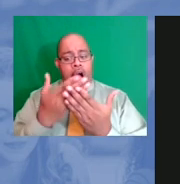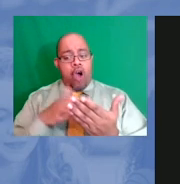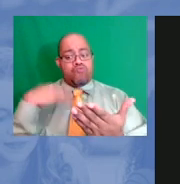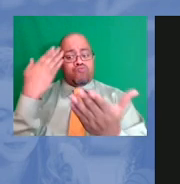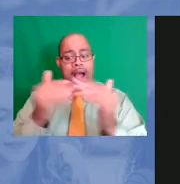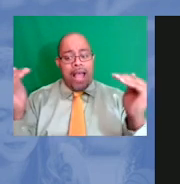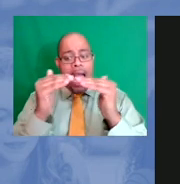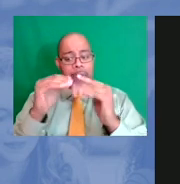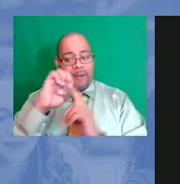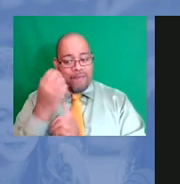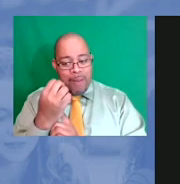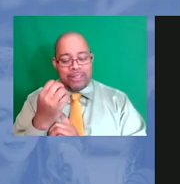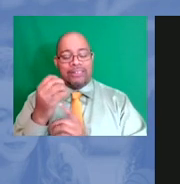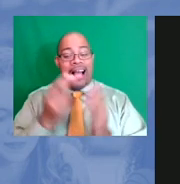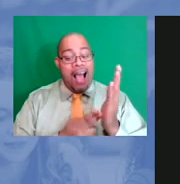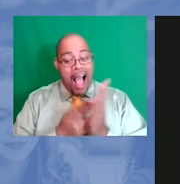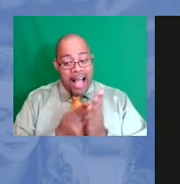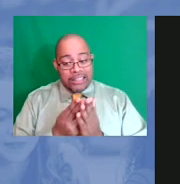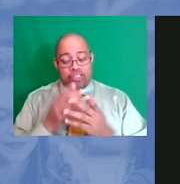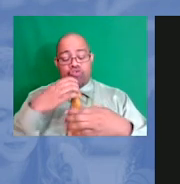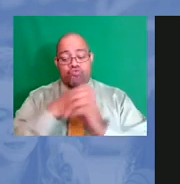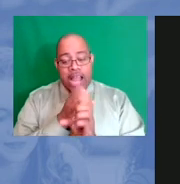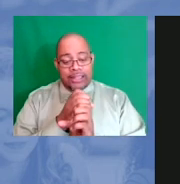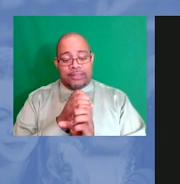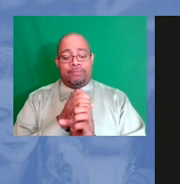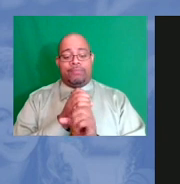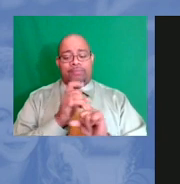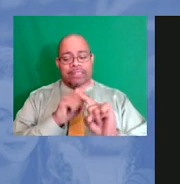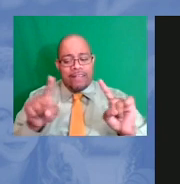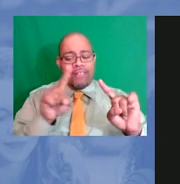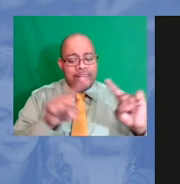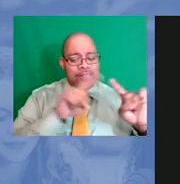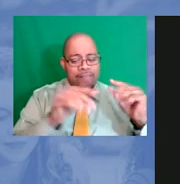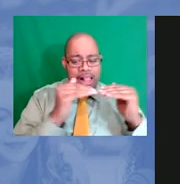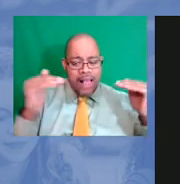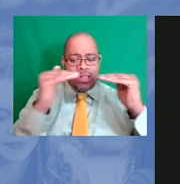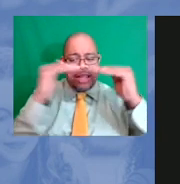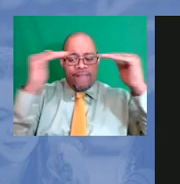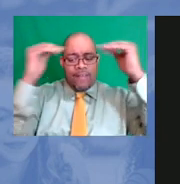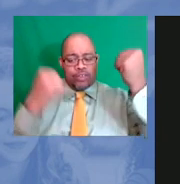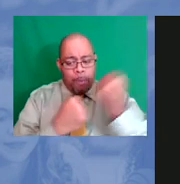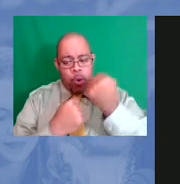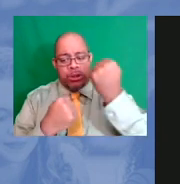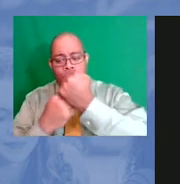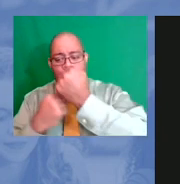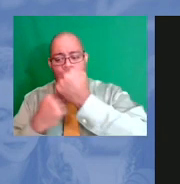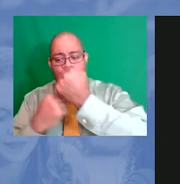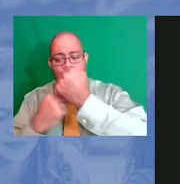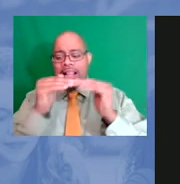FRANKLY CREATING DIFFERENT LEVELS OF SUPPORT, DIFFERENT LEVELS OF FUNDING, AND PROVIDING